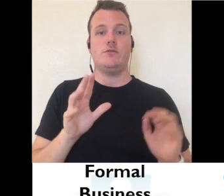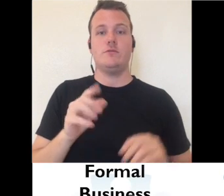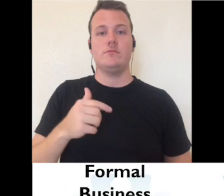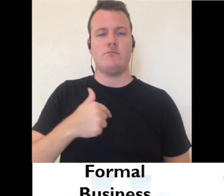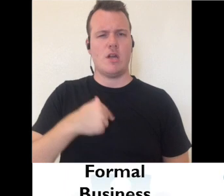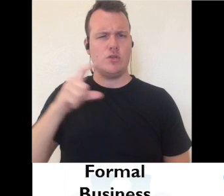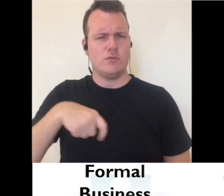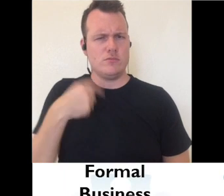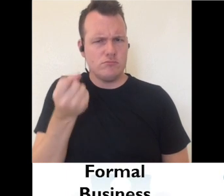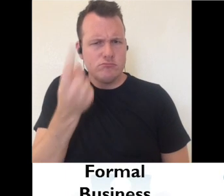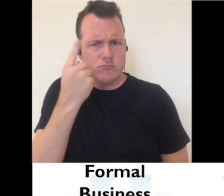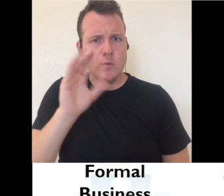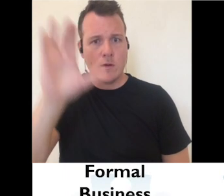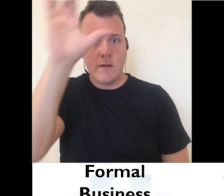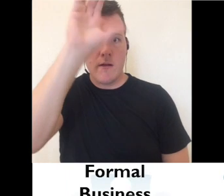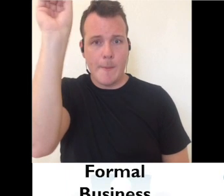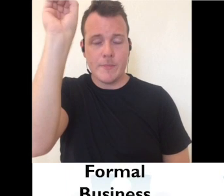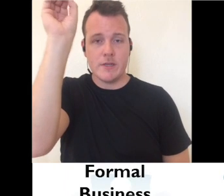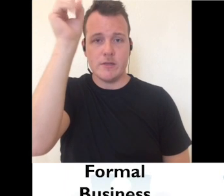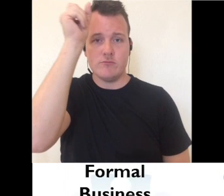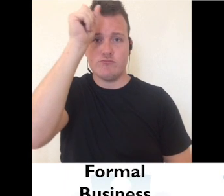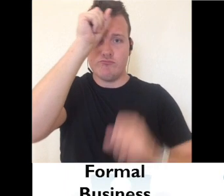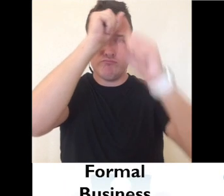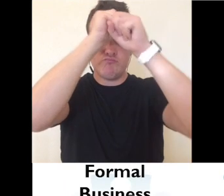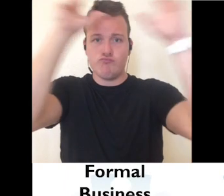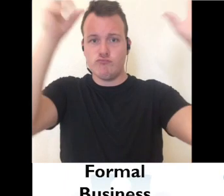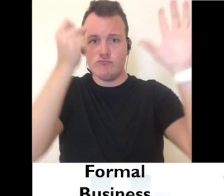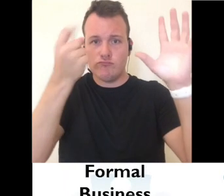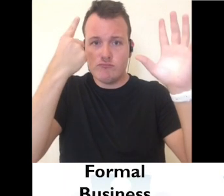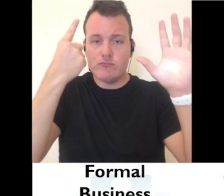because oh ,this is so interesting. I really want to know more about this and